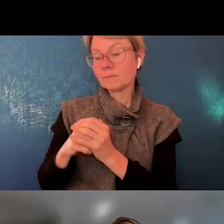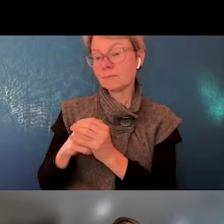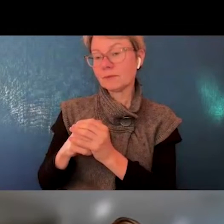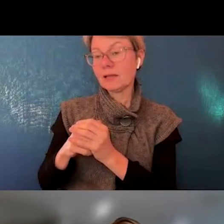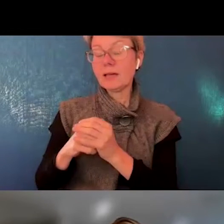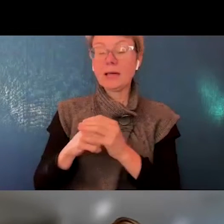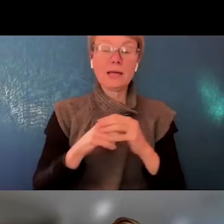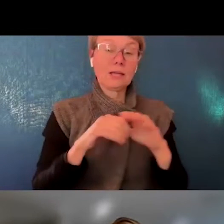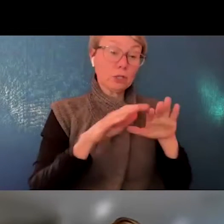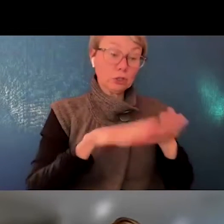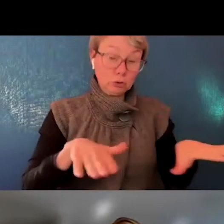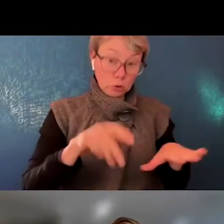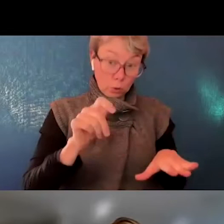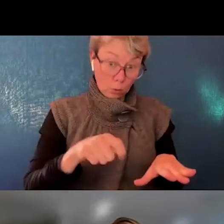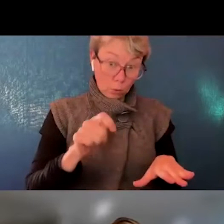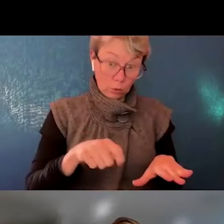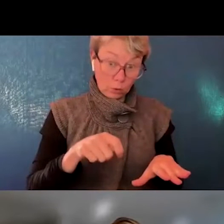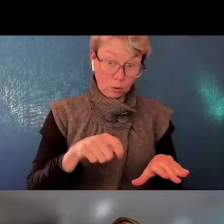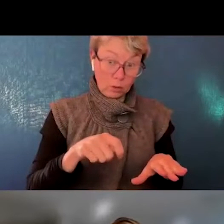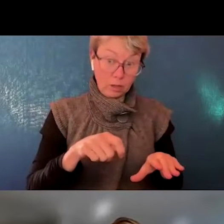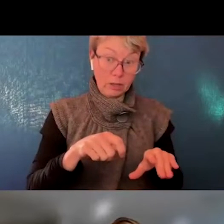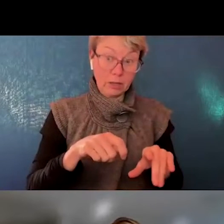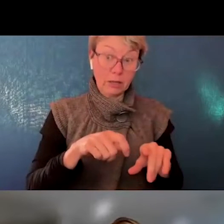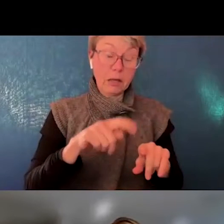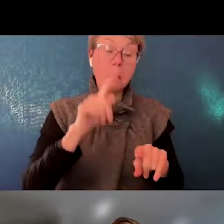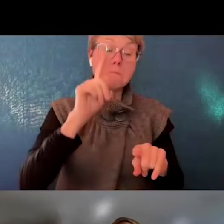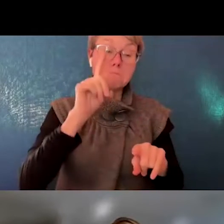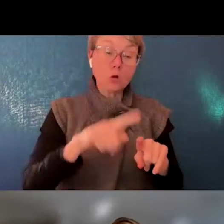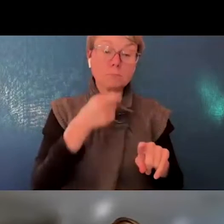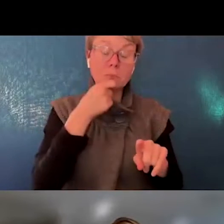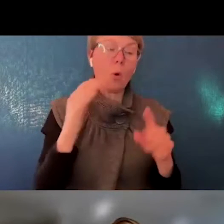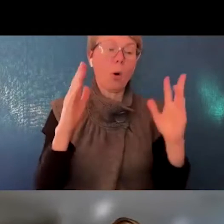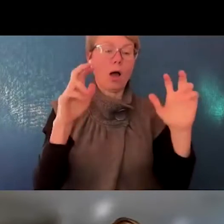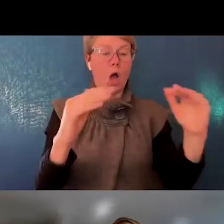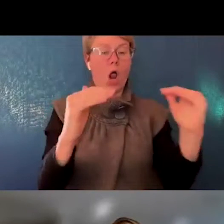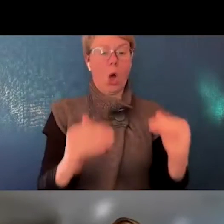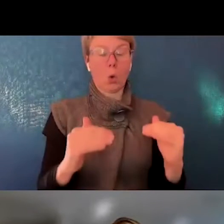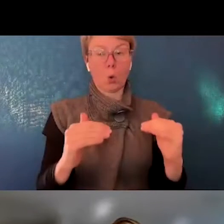Court most offenses are dealt with sarily that is a lot of really serious offenses for example